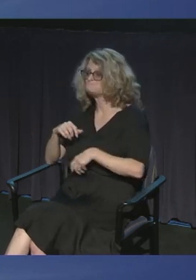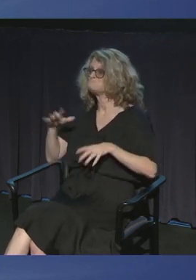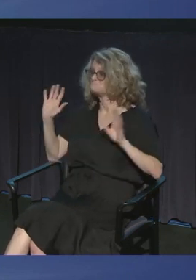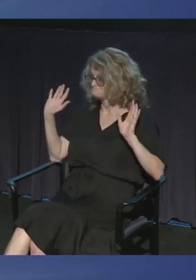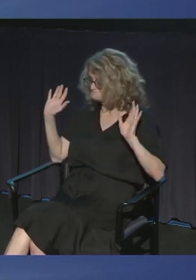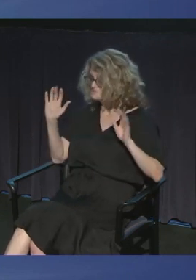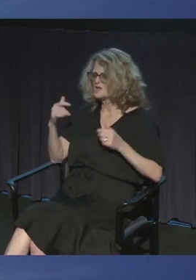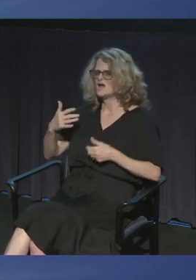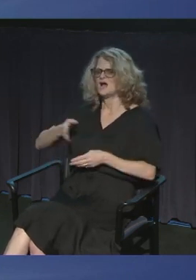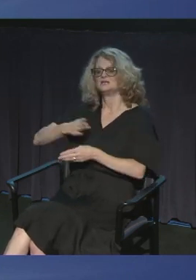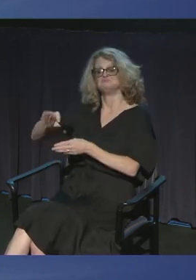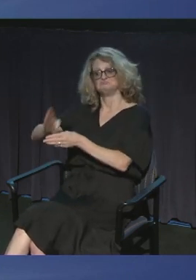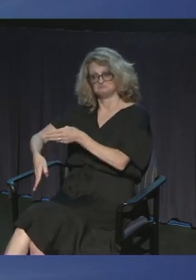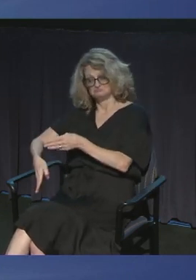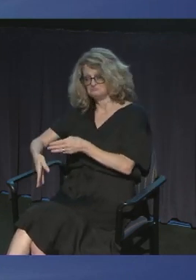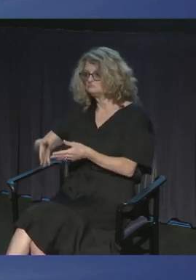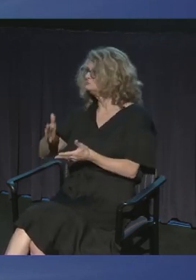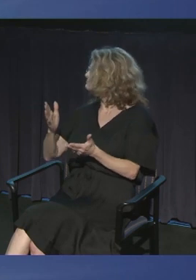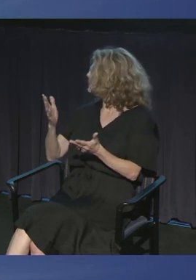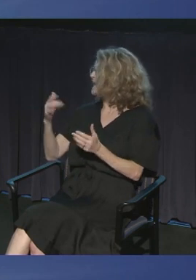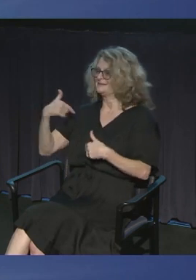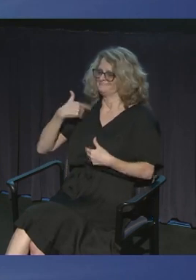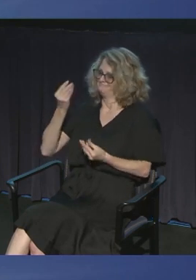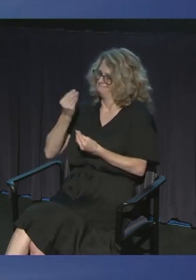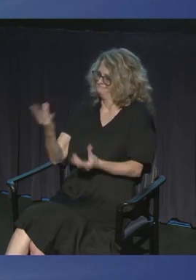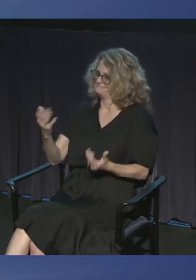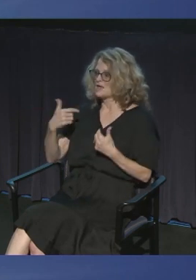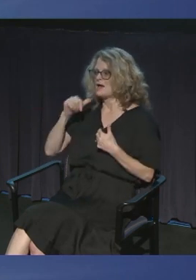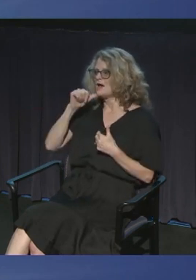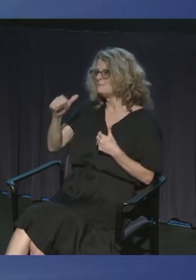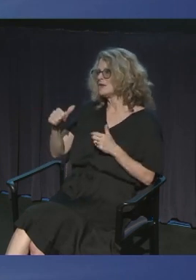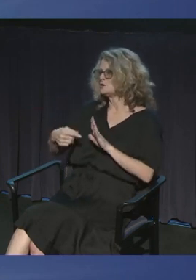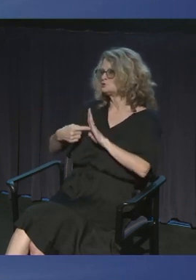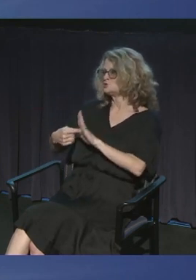I WANT TO CONCLUDE BY SAYING, NOT SHOWING YOU VERY MUCH DATA,